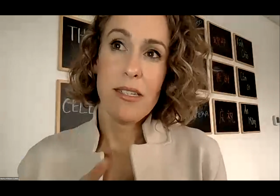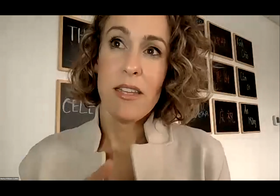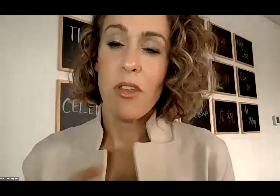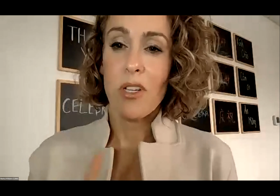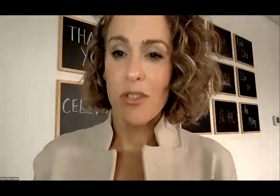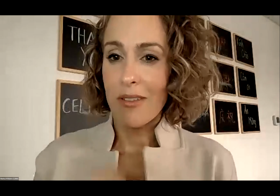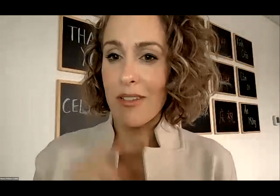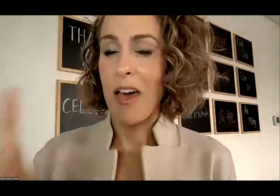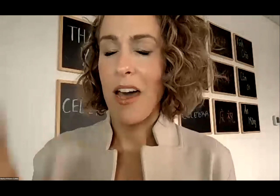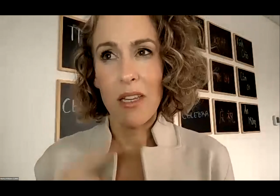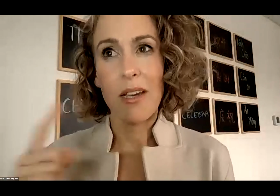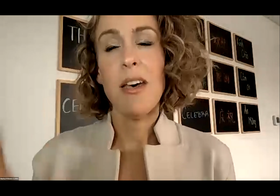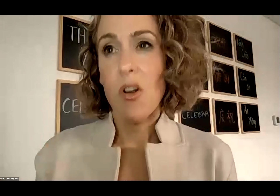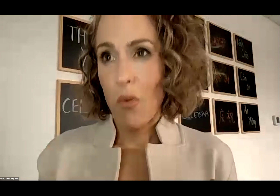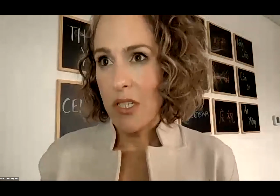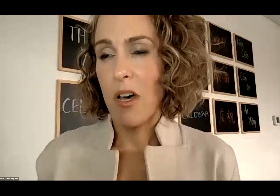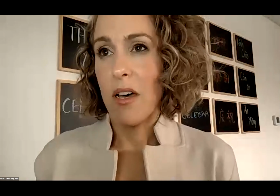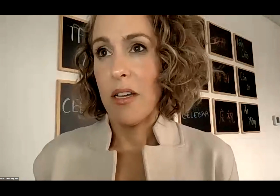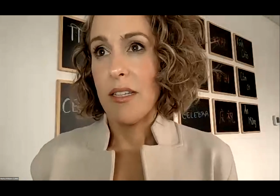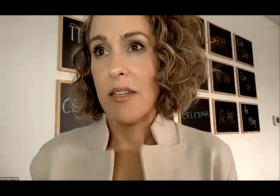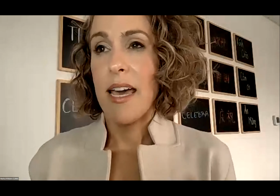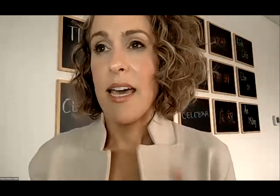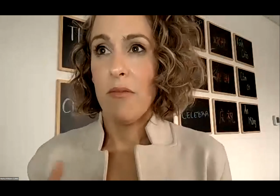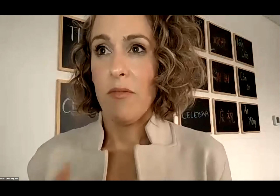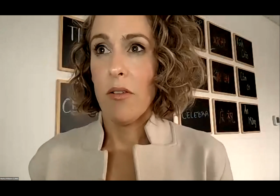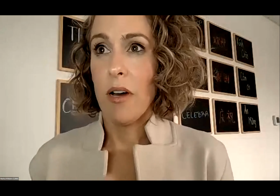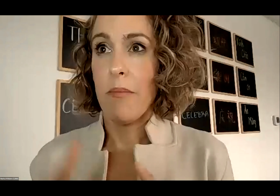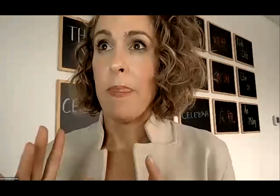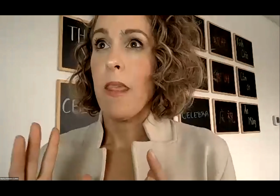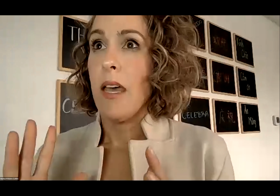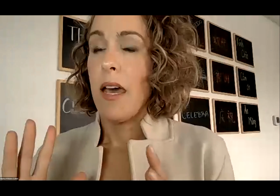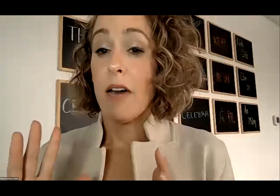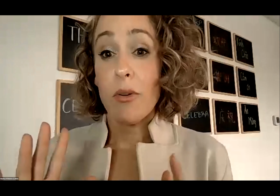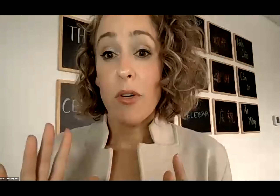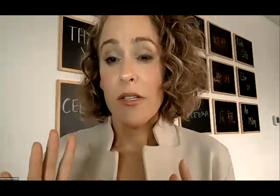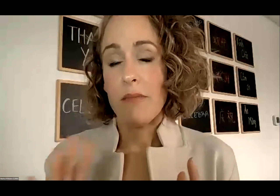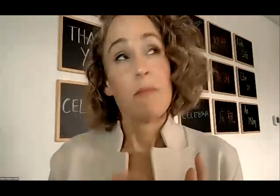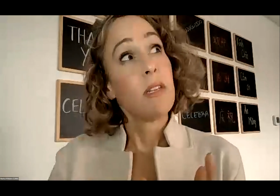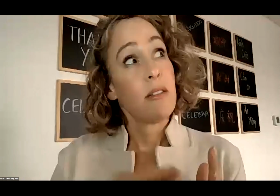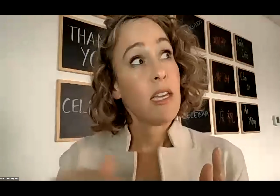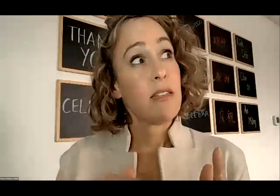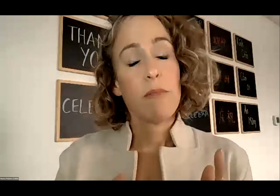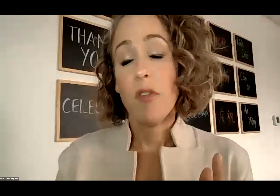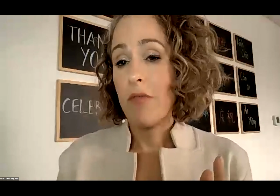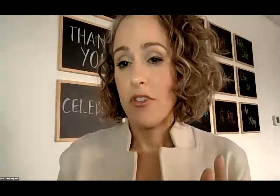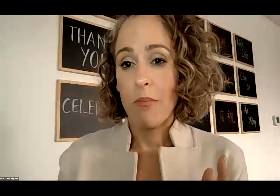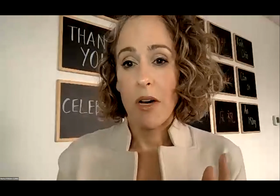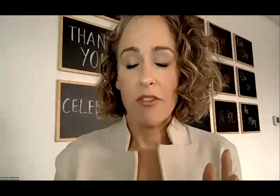to some of the questions, I'm happy to respond to any of you afterwards, in case somebody you have to drop off,